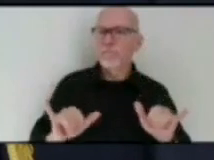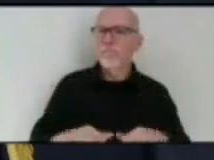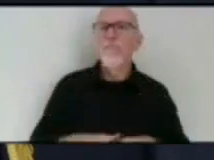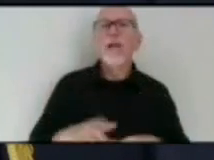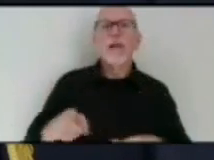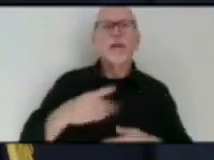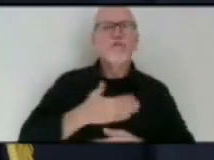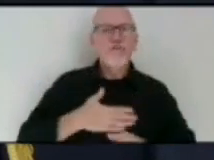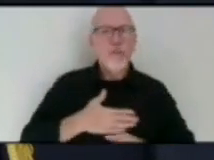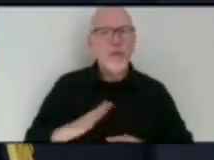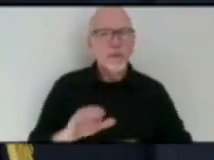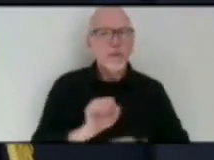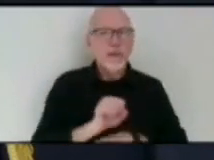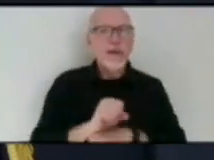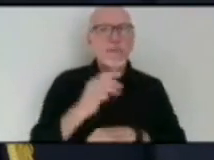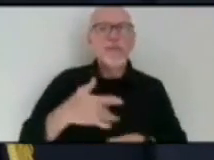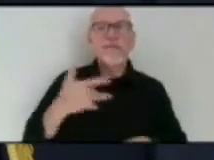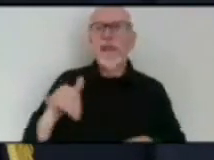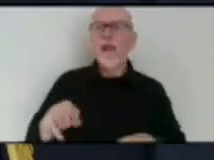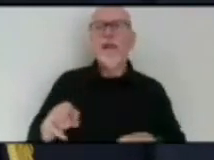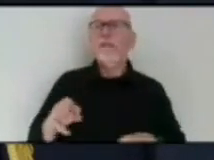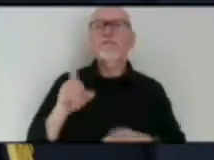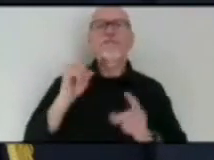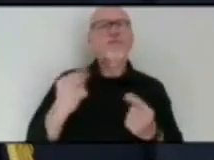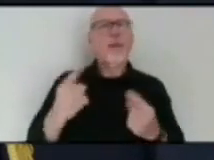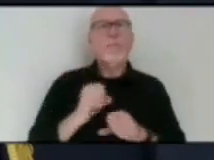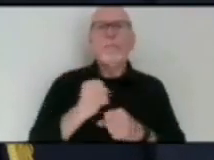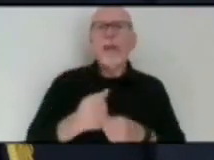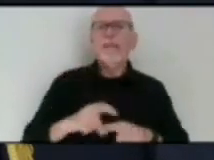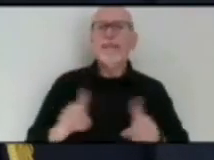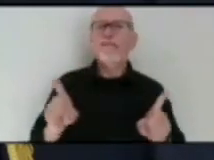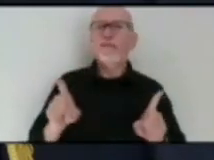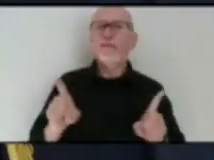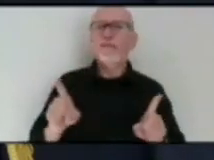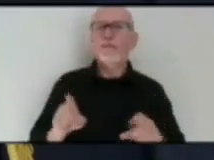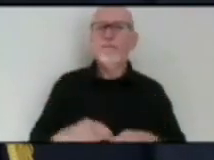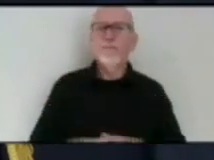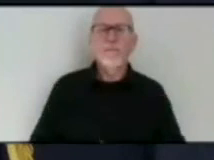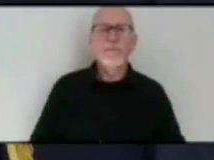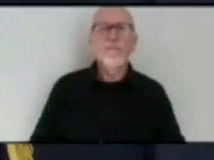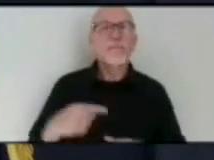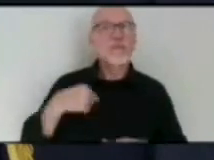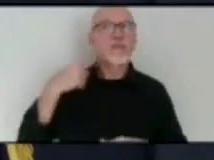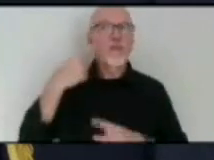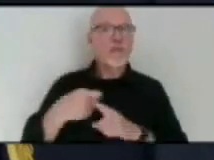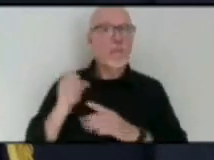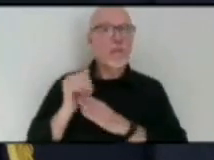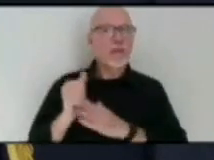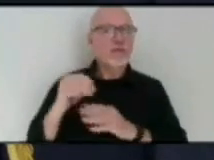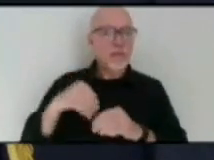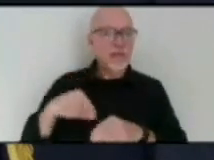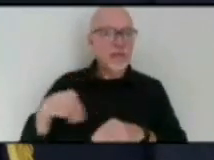because they feel like they're making a difference. And I I'm hearing that personally from the leadership in the facilities as they've called me and